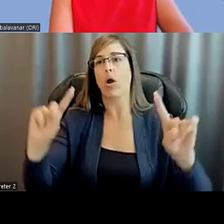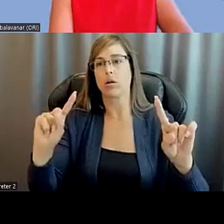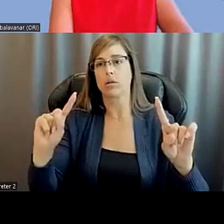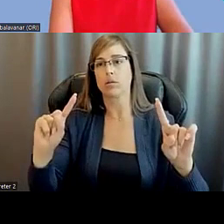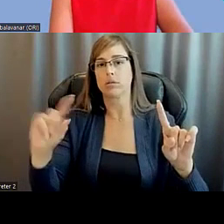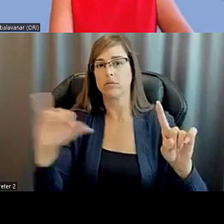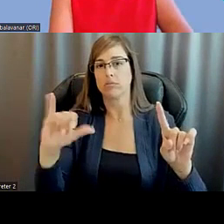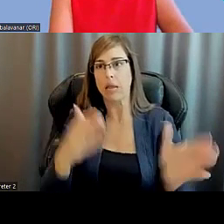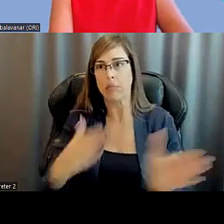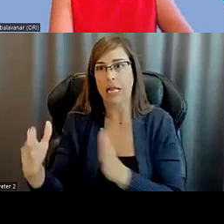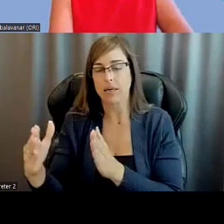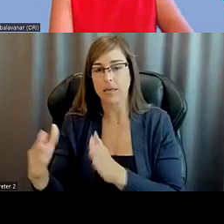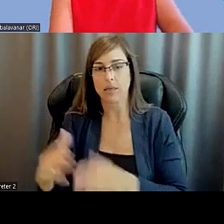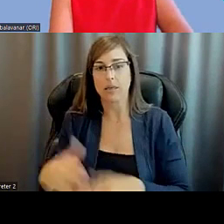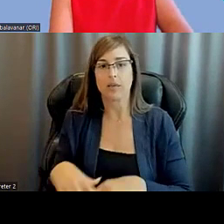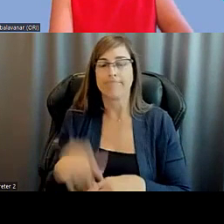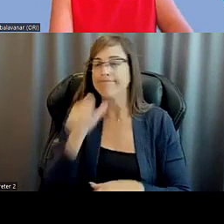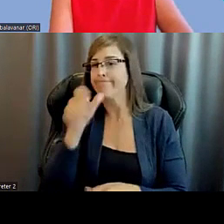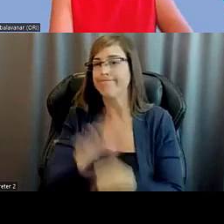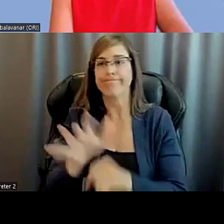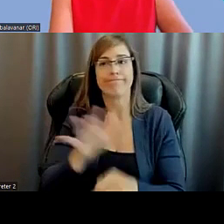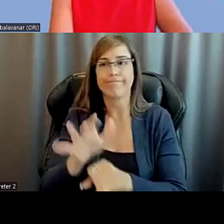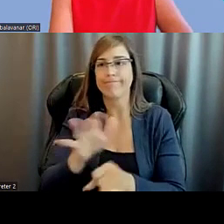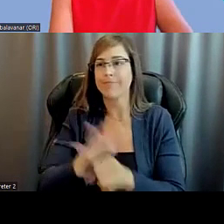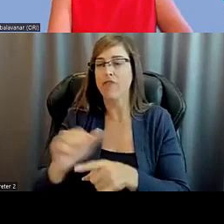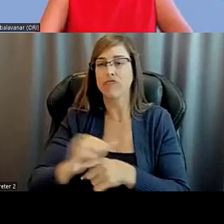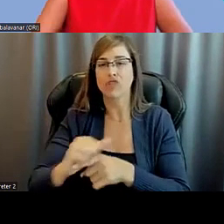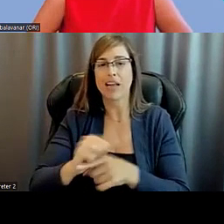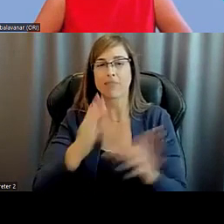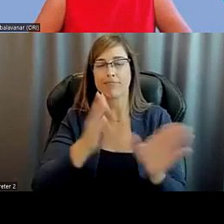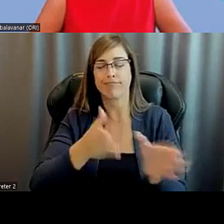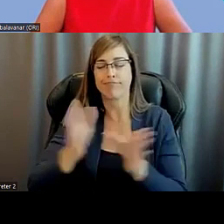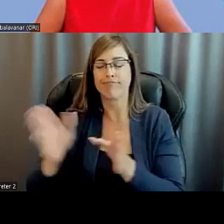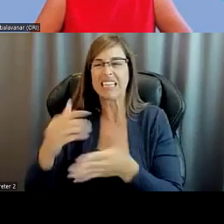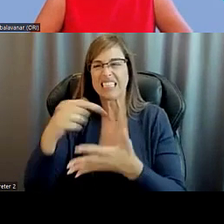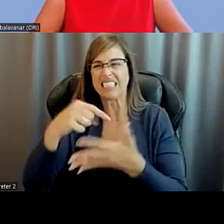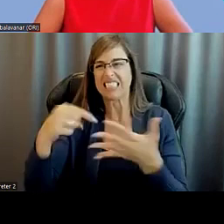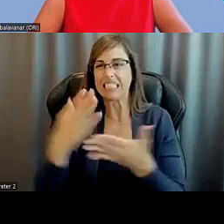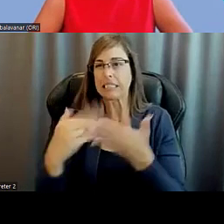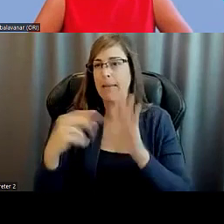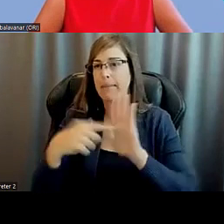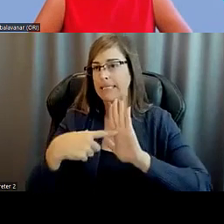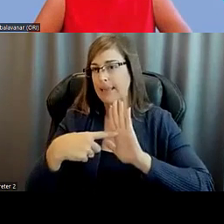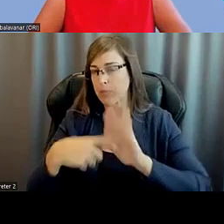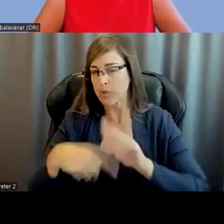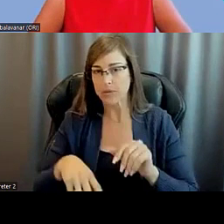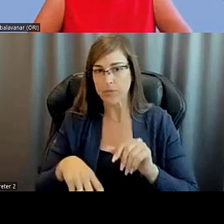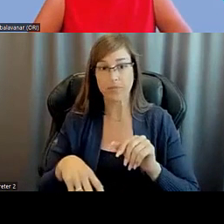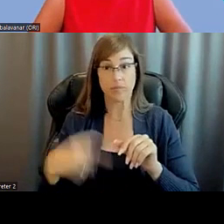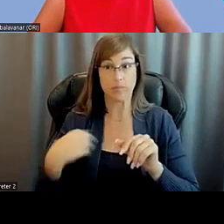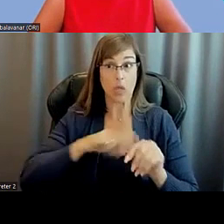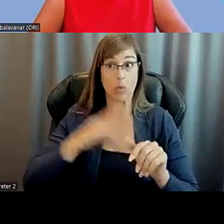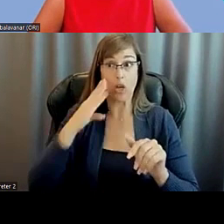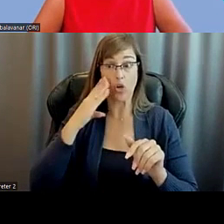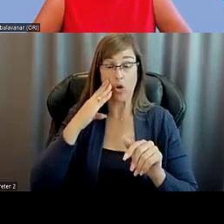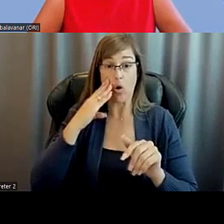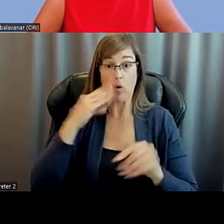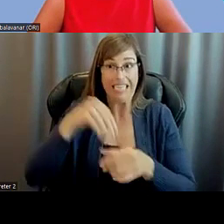And inadequate training, so these are some examples that if we know in the lab as a PI